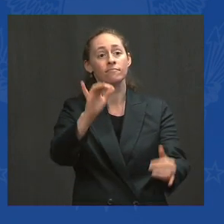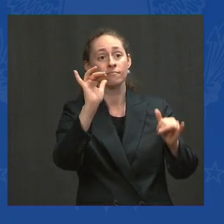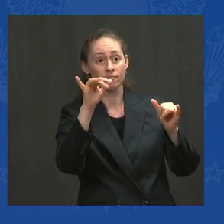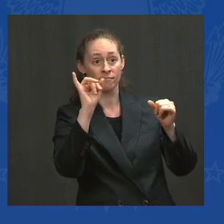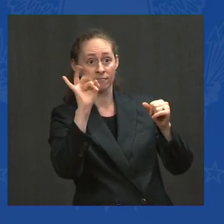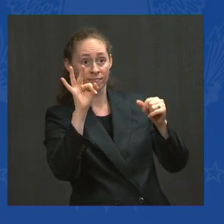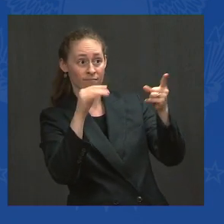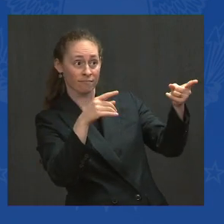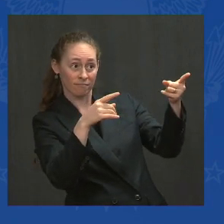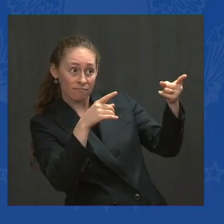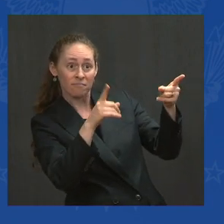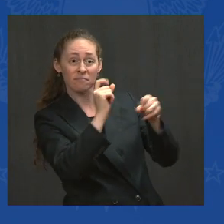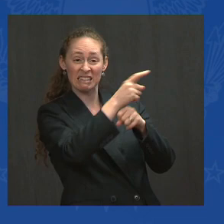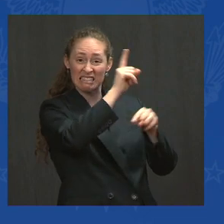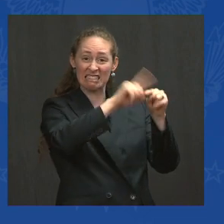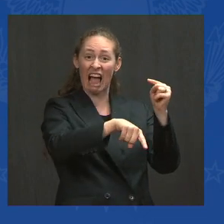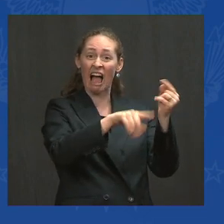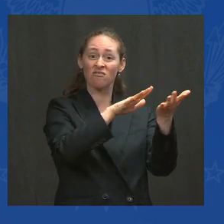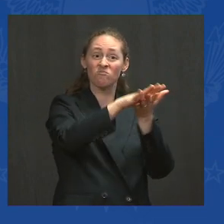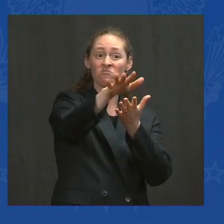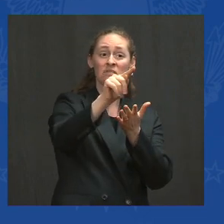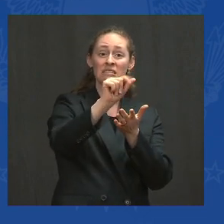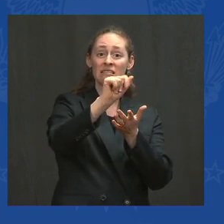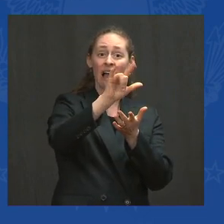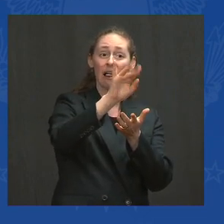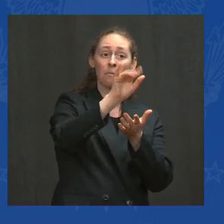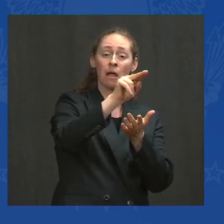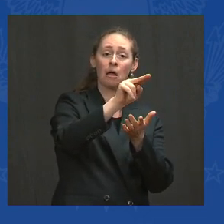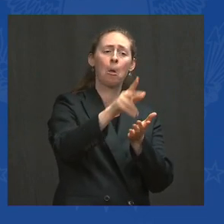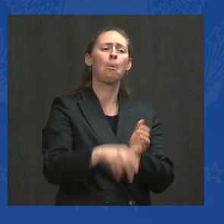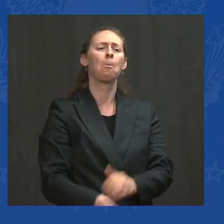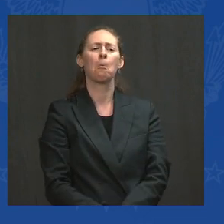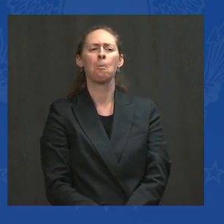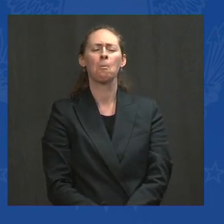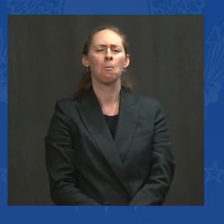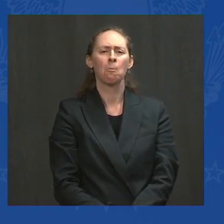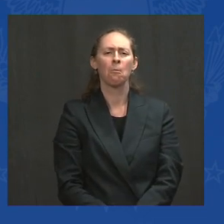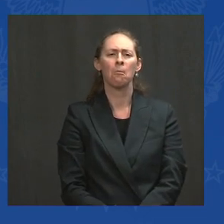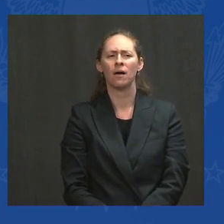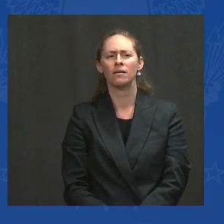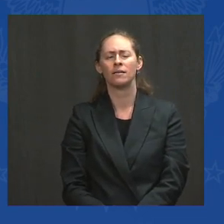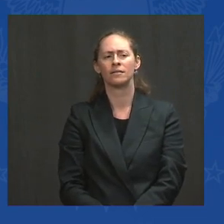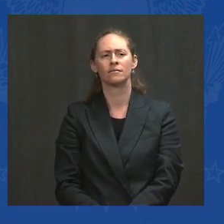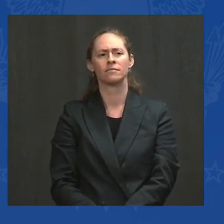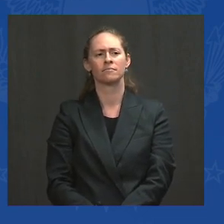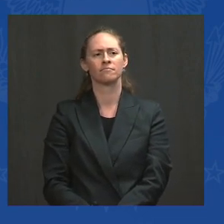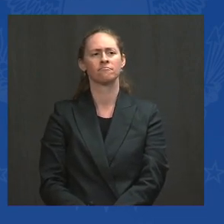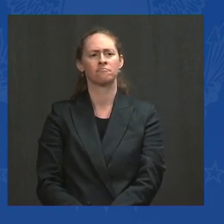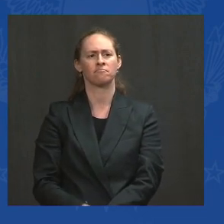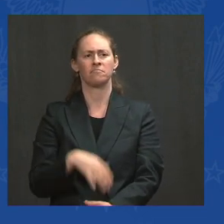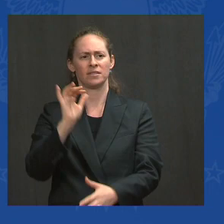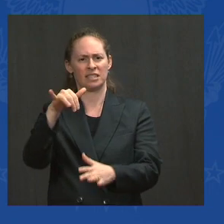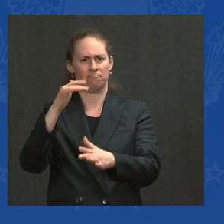I believe the only way there's going to be -- this is now Joe Biden, not the intelligence community the only way there's ultimately going to be